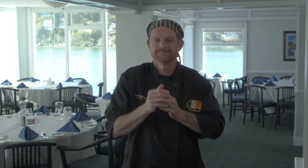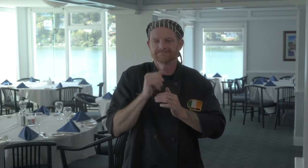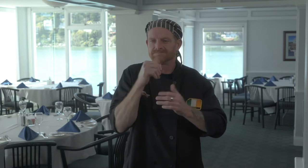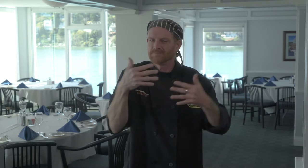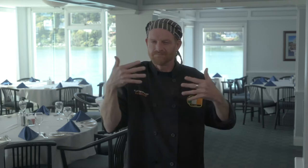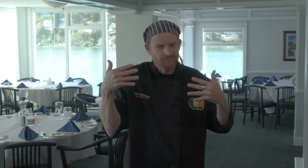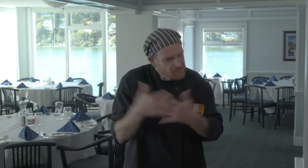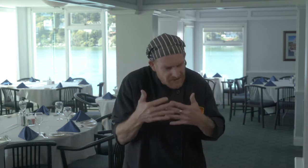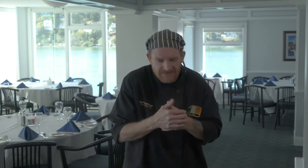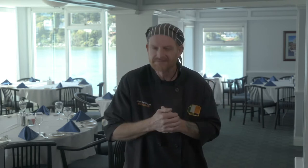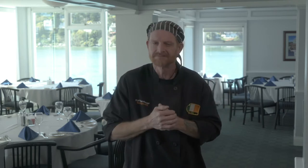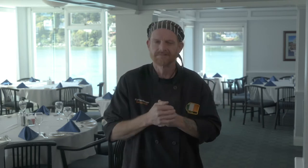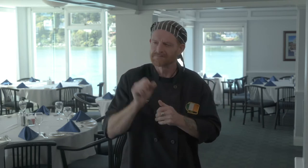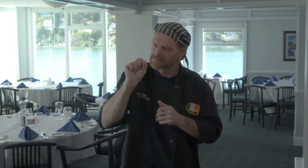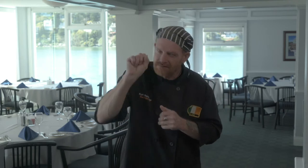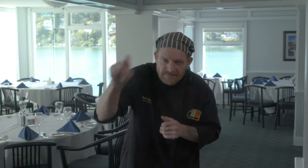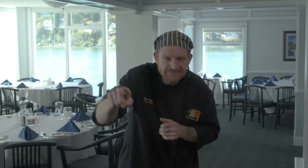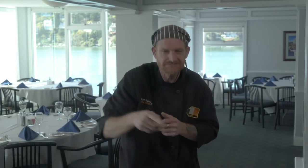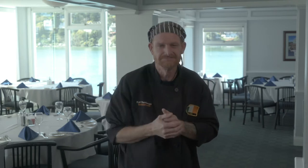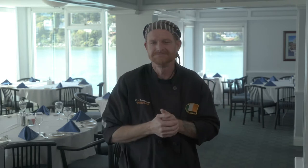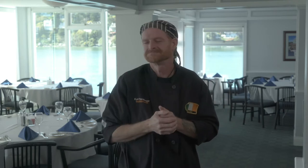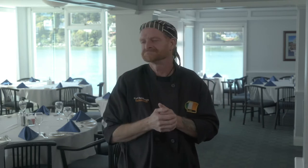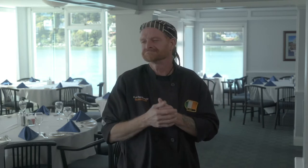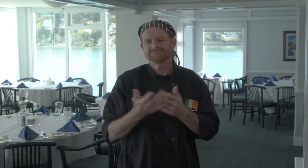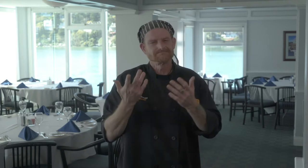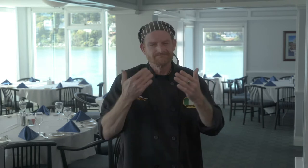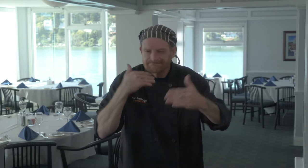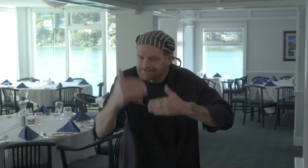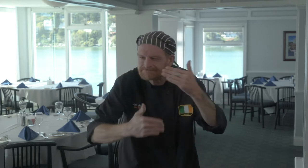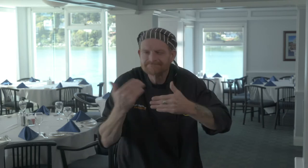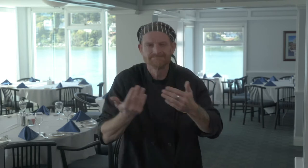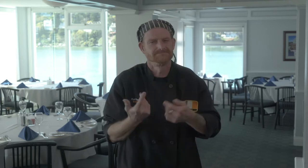Don’t be afraid. Ask those questions.